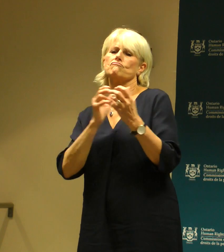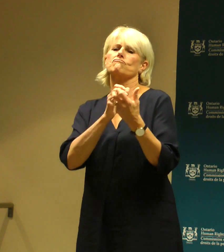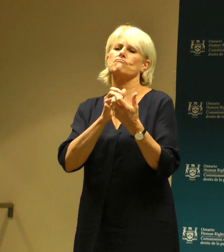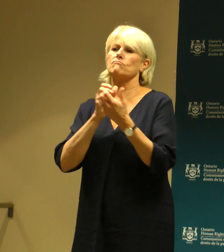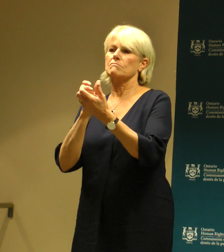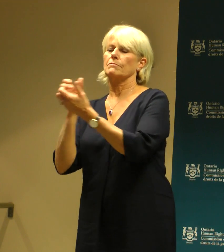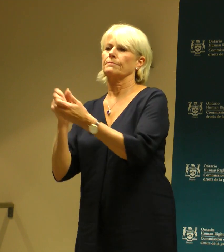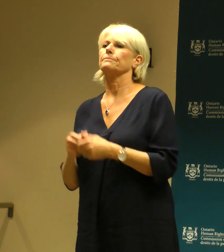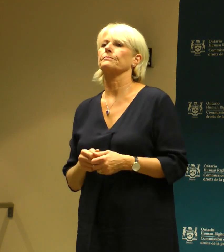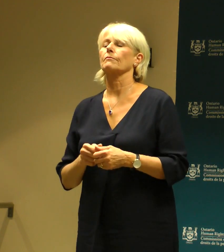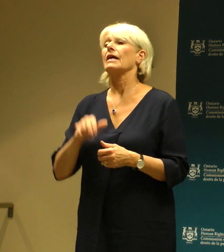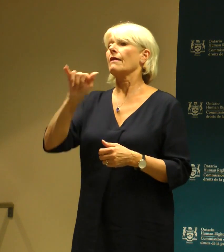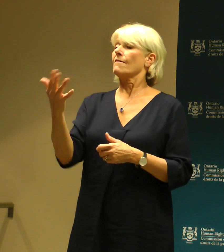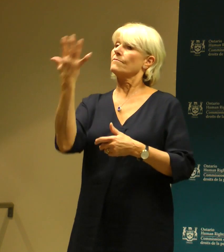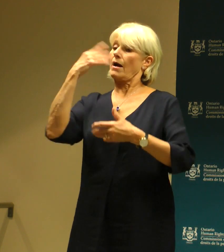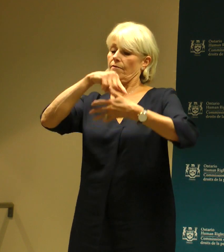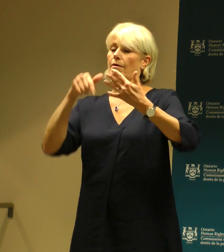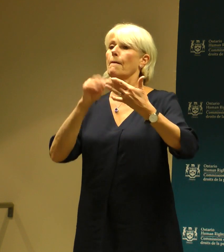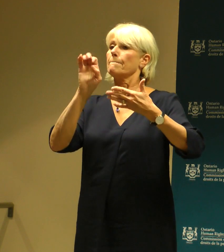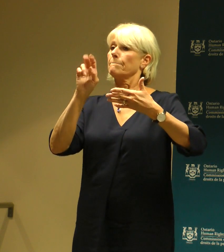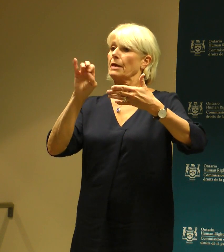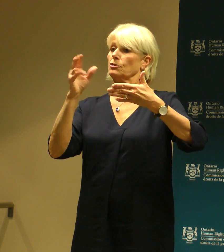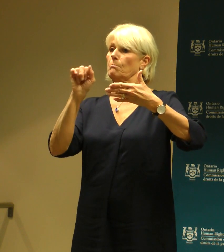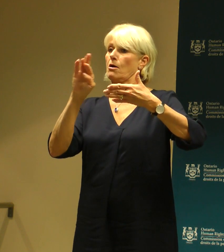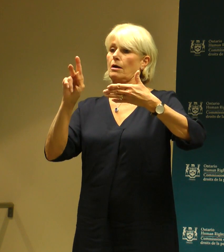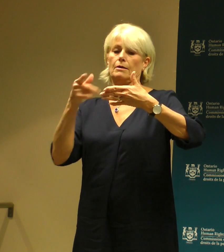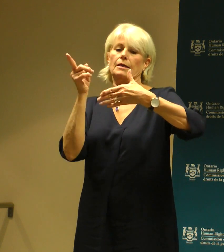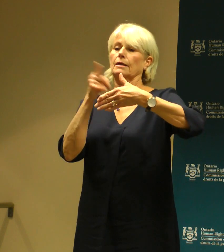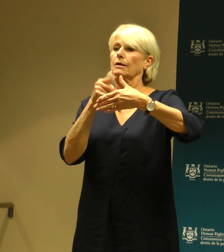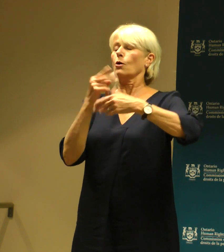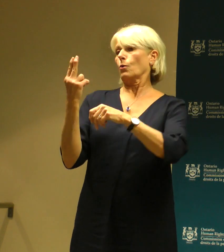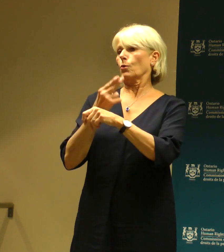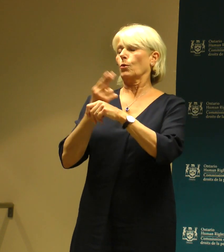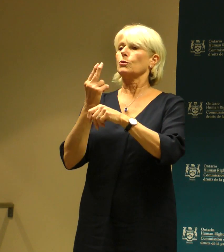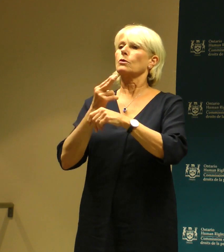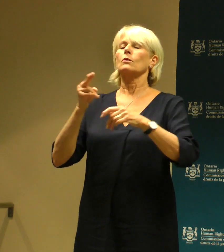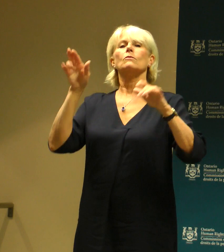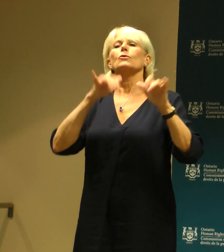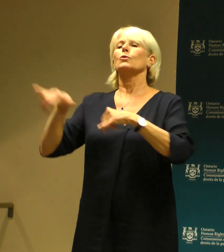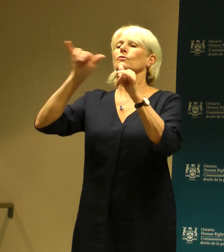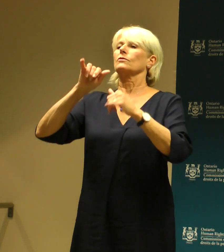These five benchmarks are, first, the use of Universal Design for Learning;